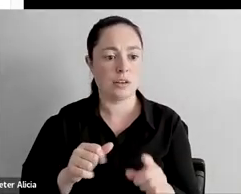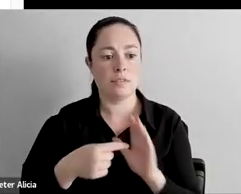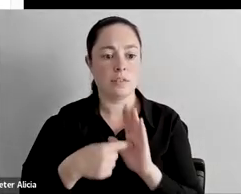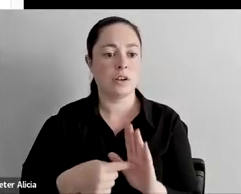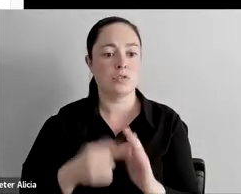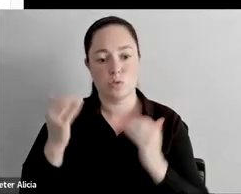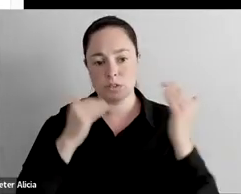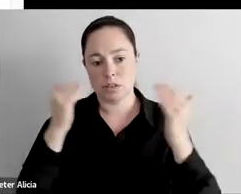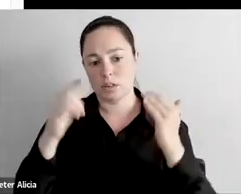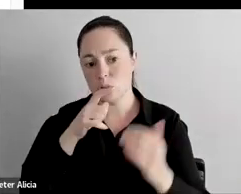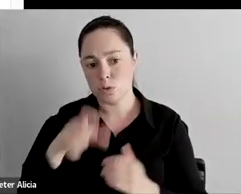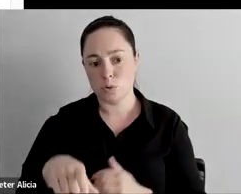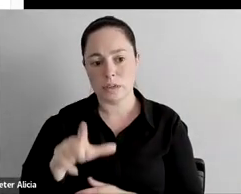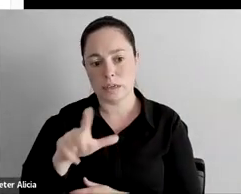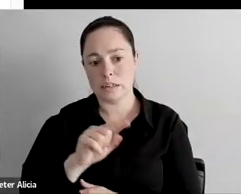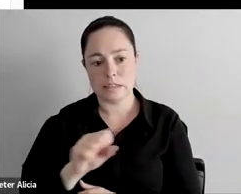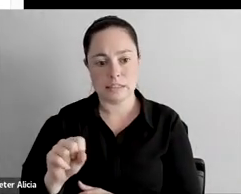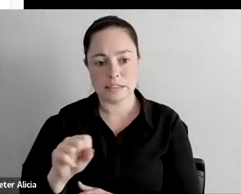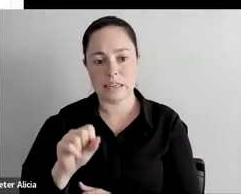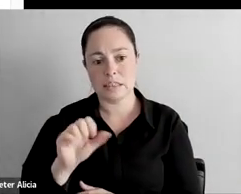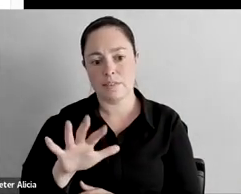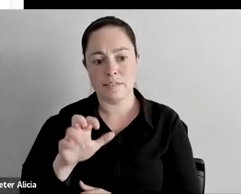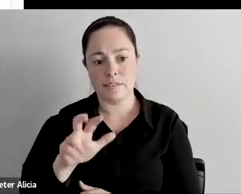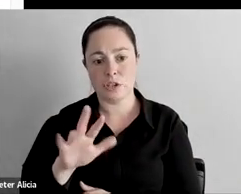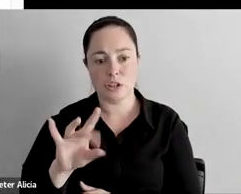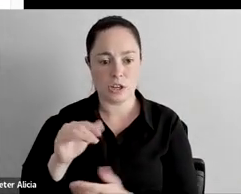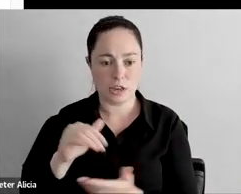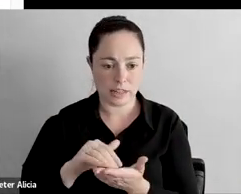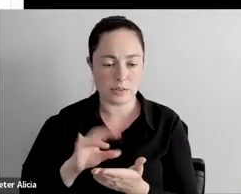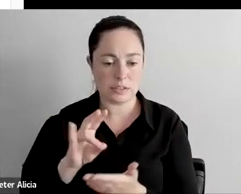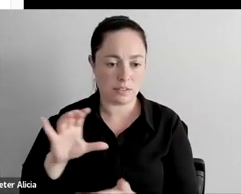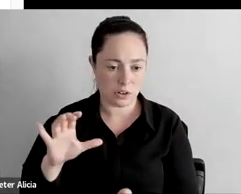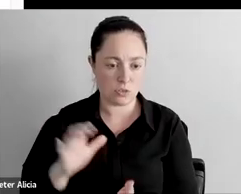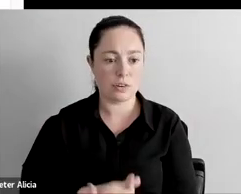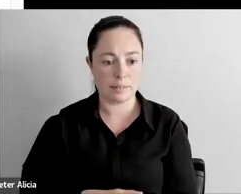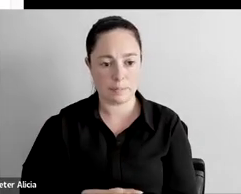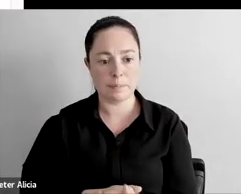number of adults who need LTSS is about 538,700 which